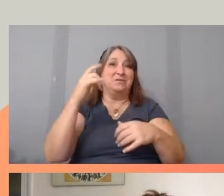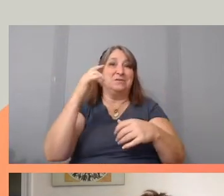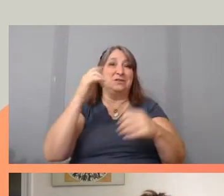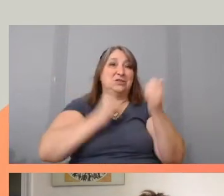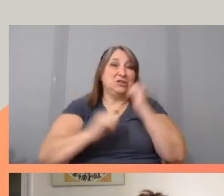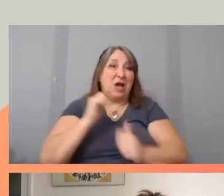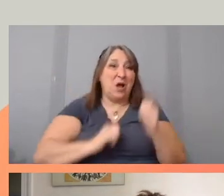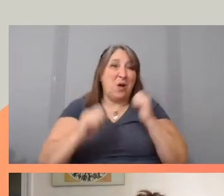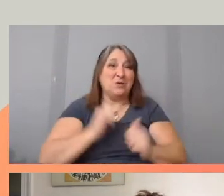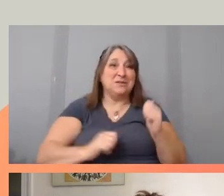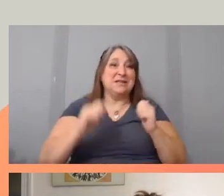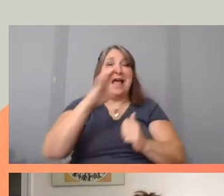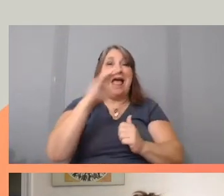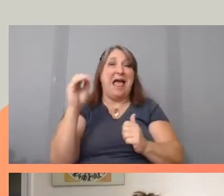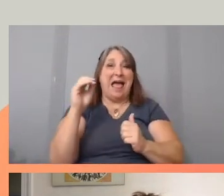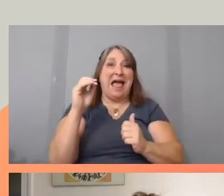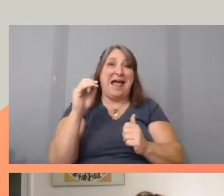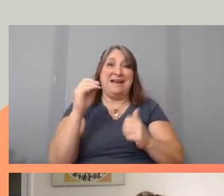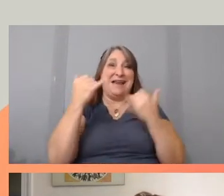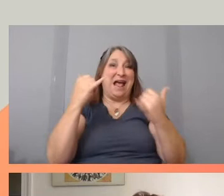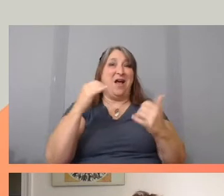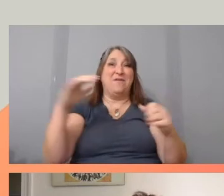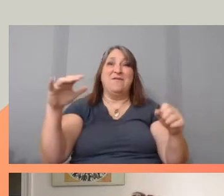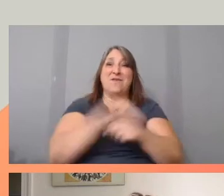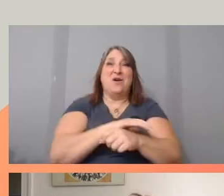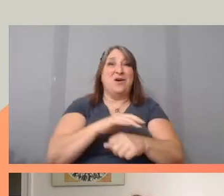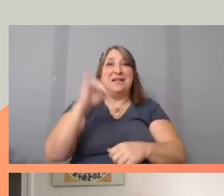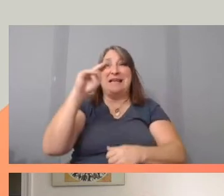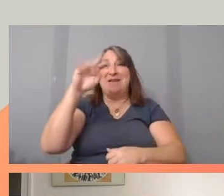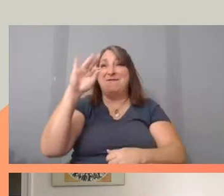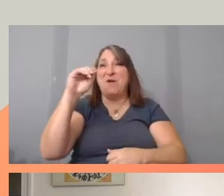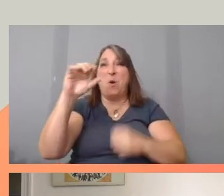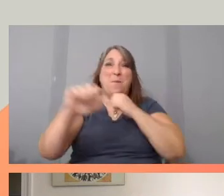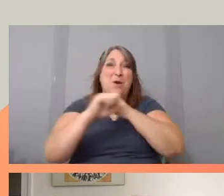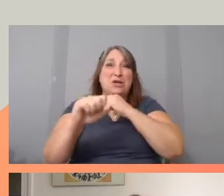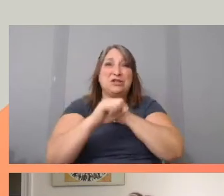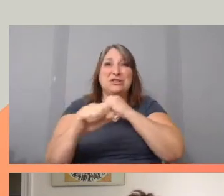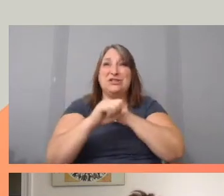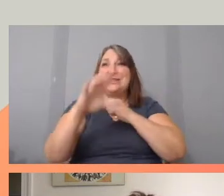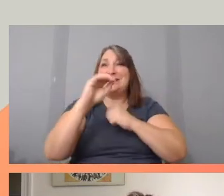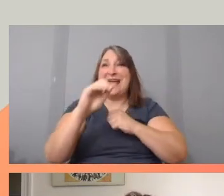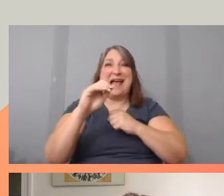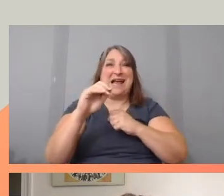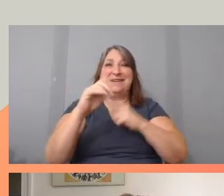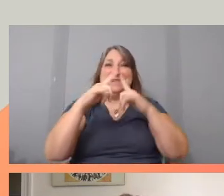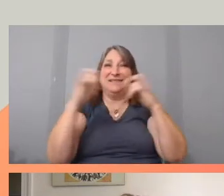By the way, someone else is asking about TV lab, which was way before your time